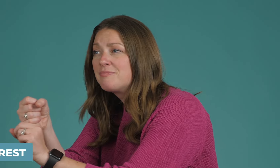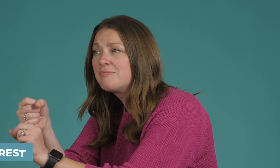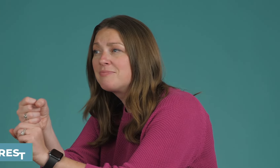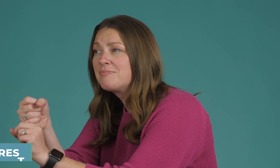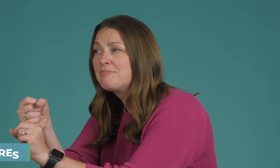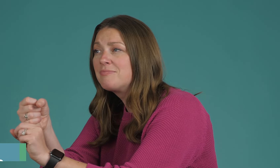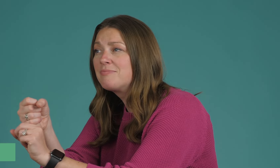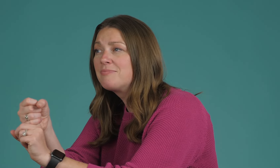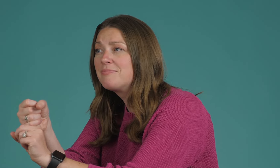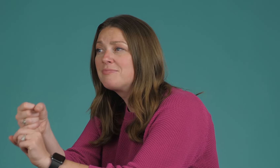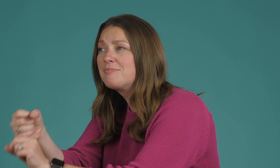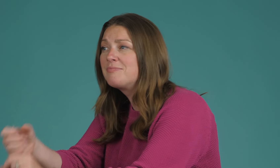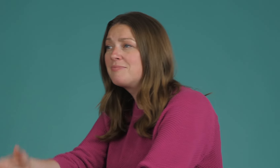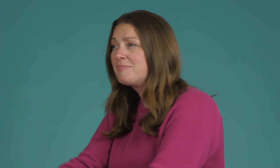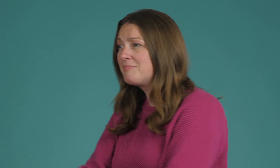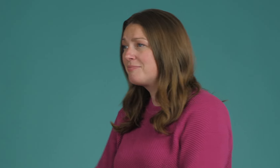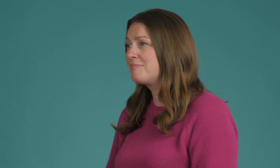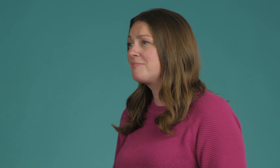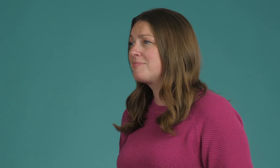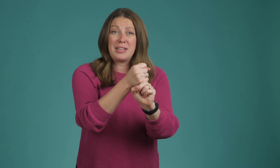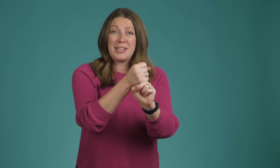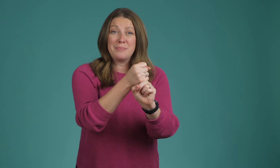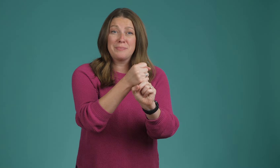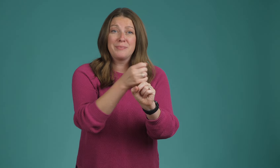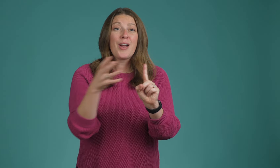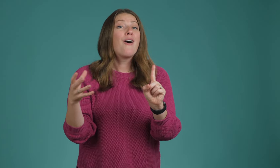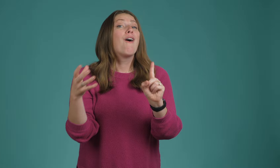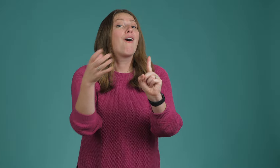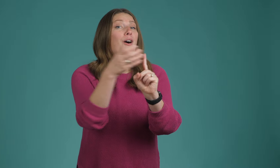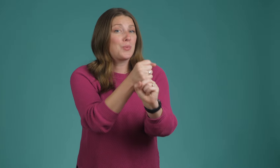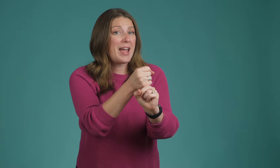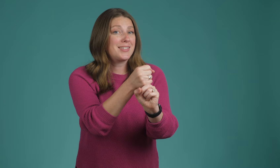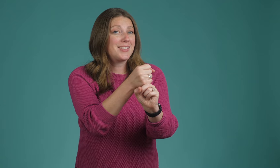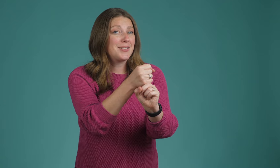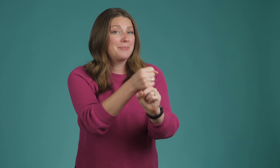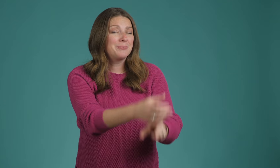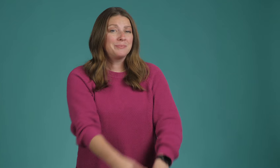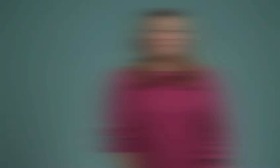This is the person and you're grabbing them. Arrest.